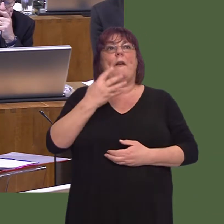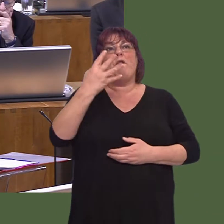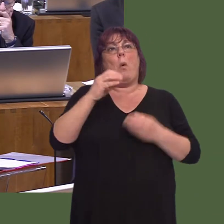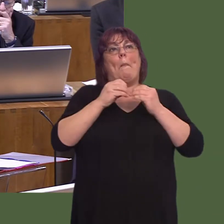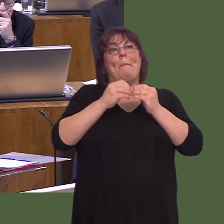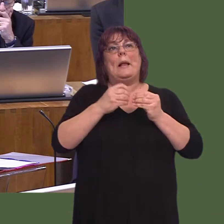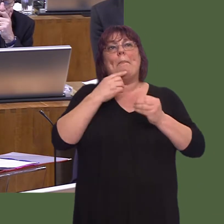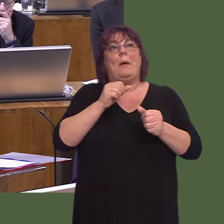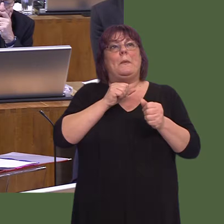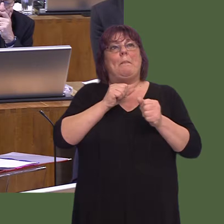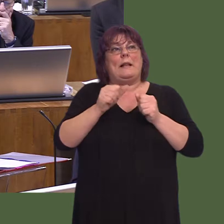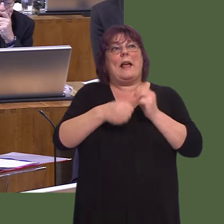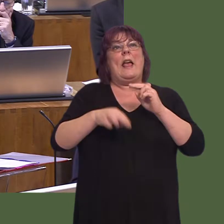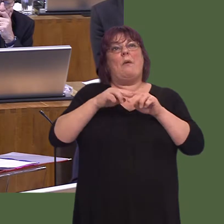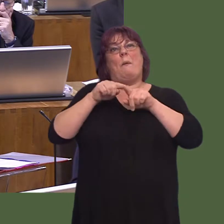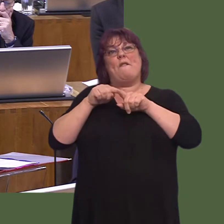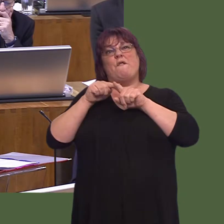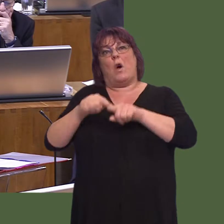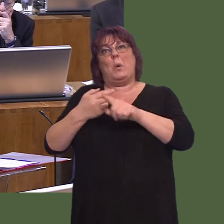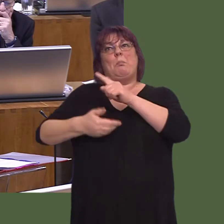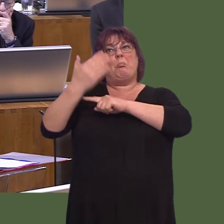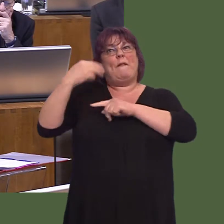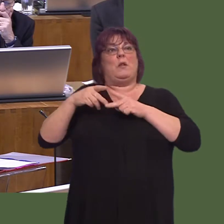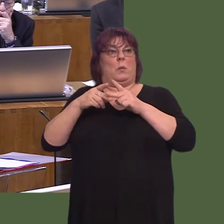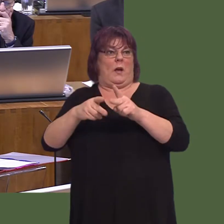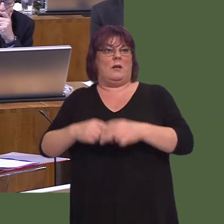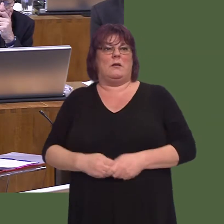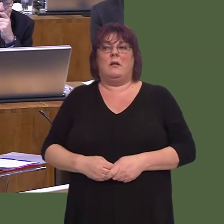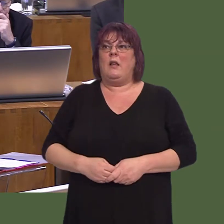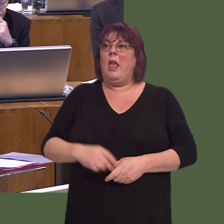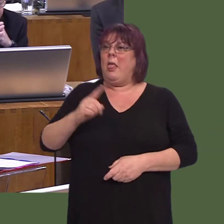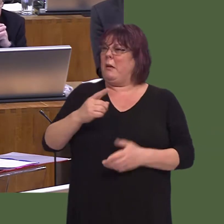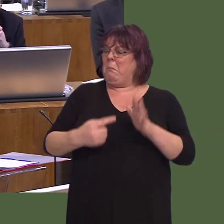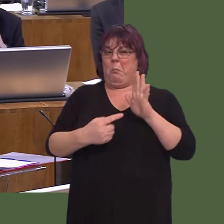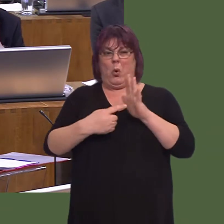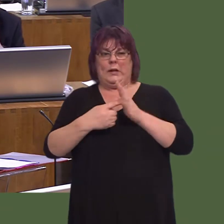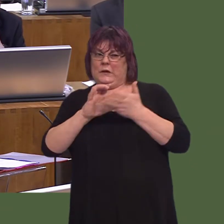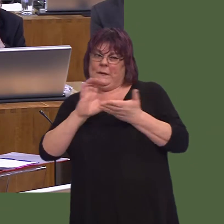better off if previous trends had been followed. That is a significant investment we could make in the health service.